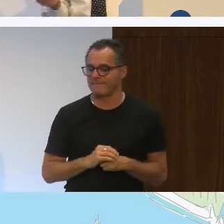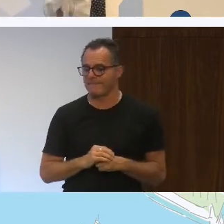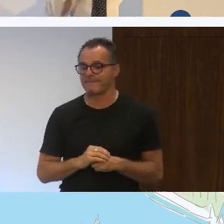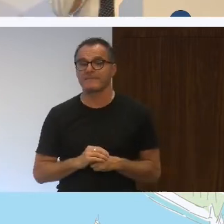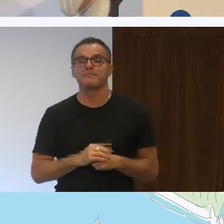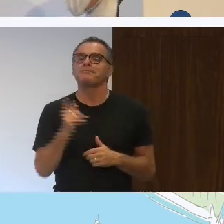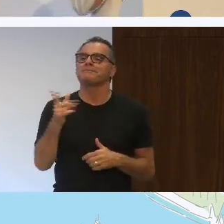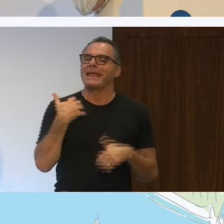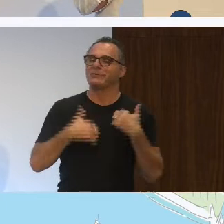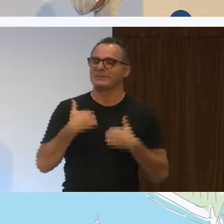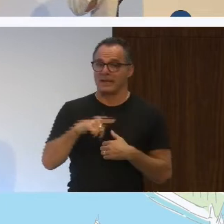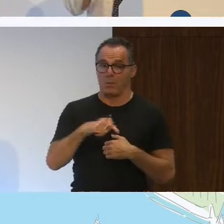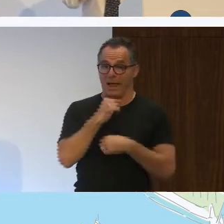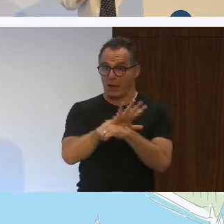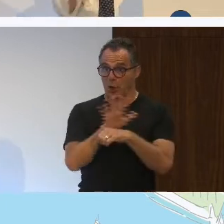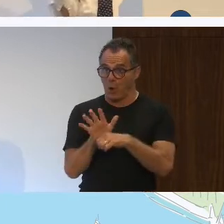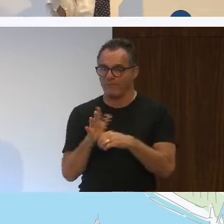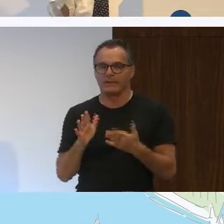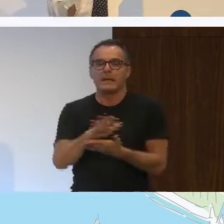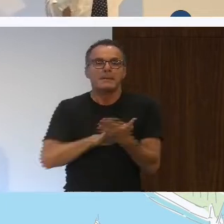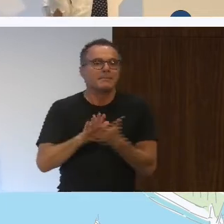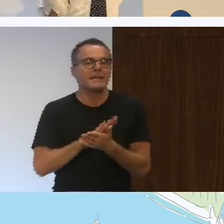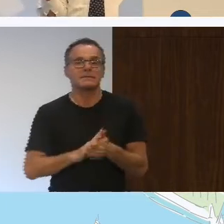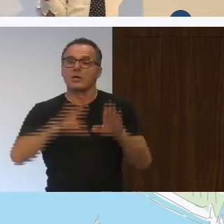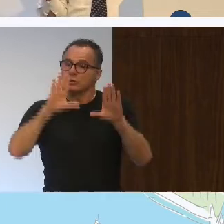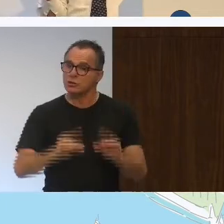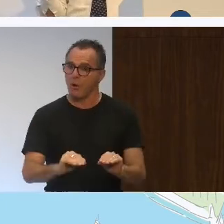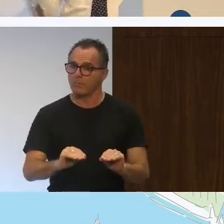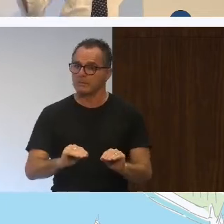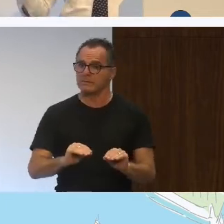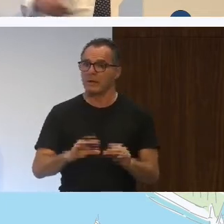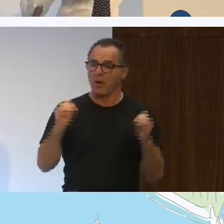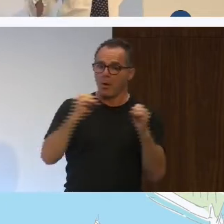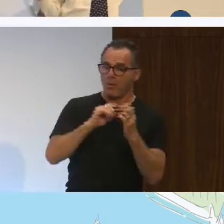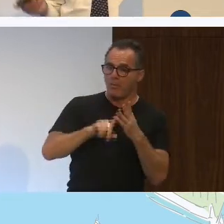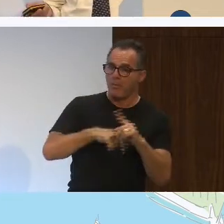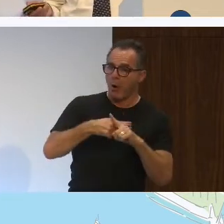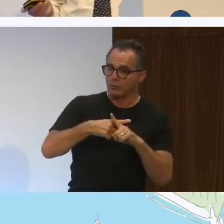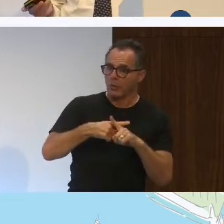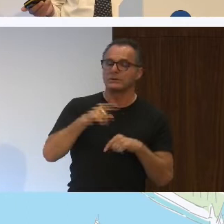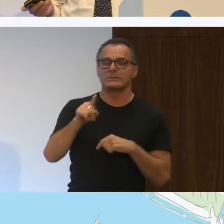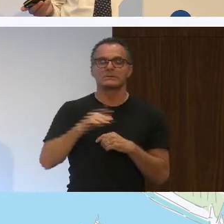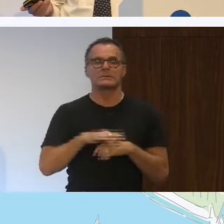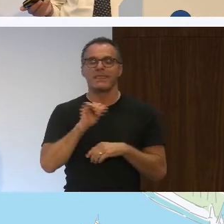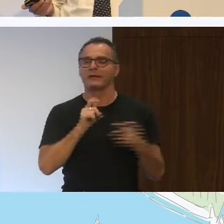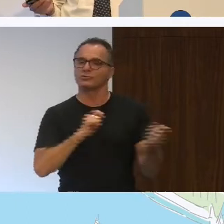So because of COVID, we had to we stop giving everyone Botox and we switched people over to the antibodies.